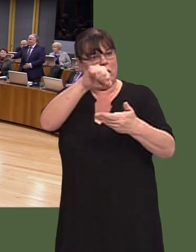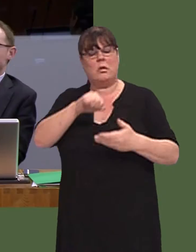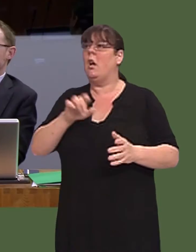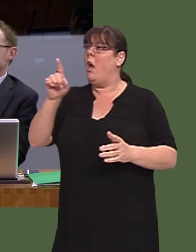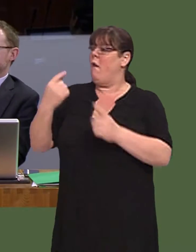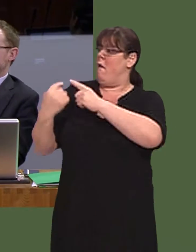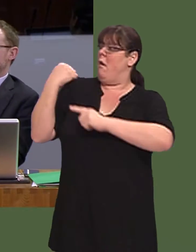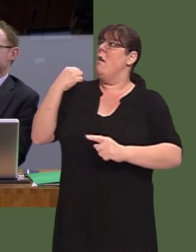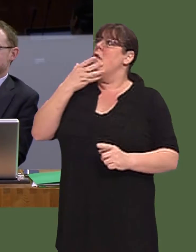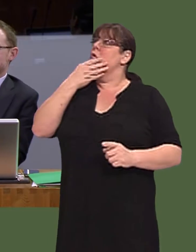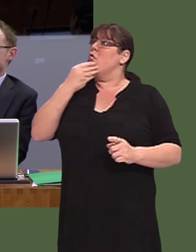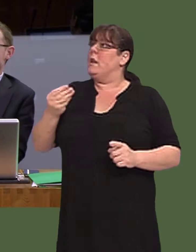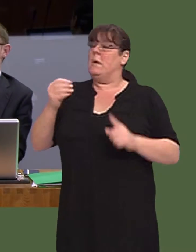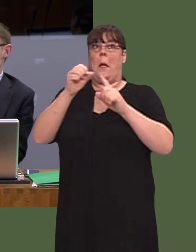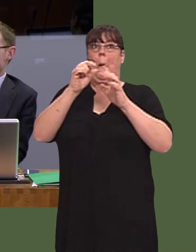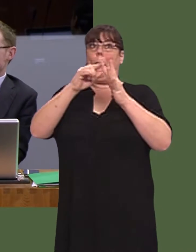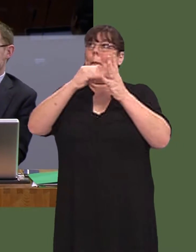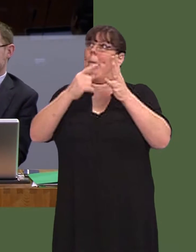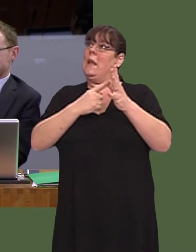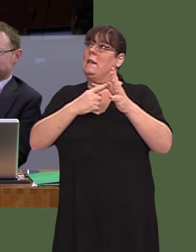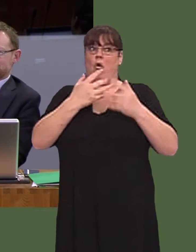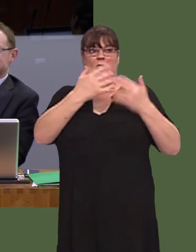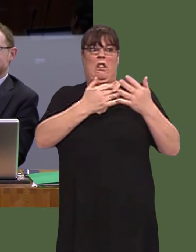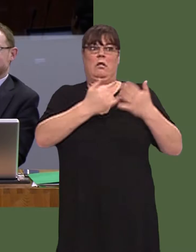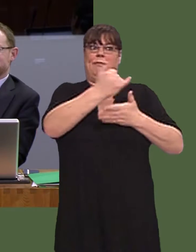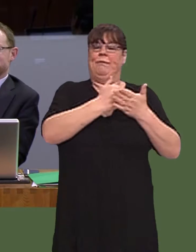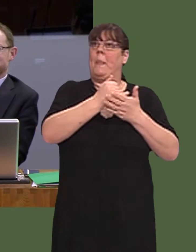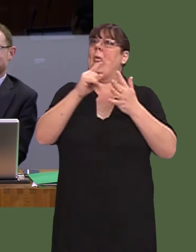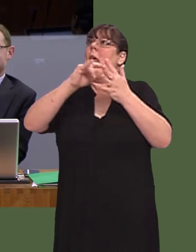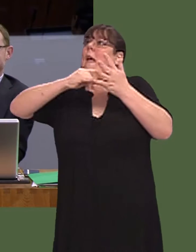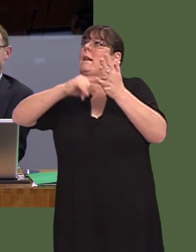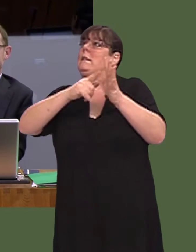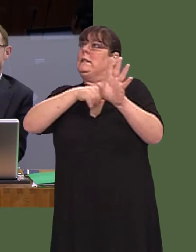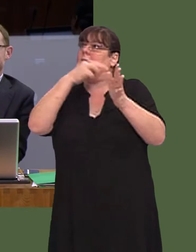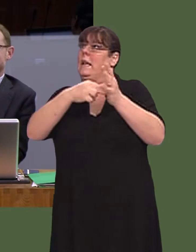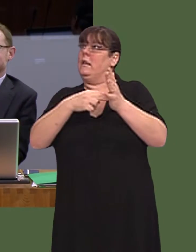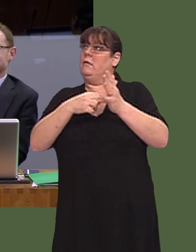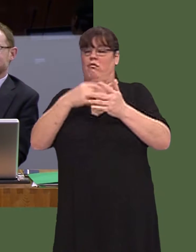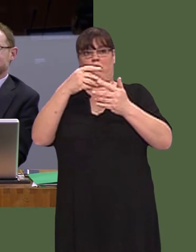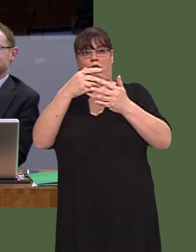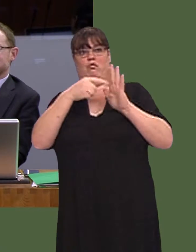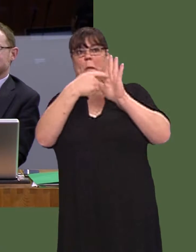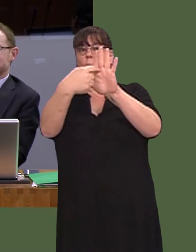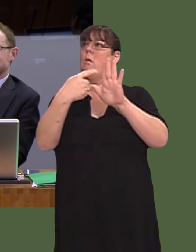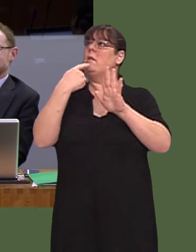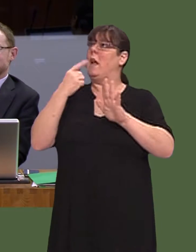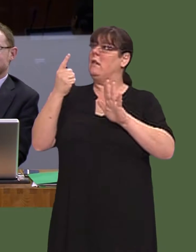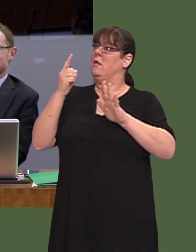What weíve had since Christmas are the programme for international student assessment results; weíve had the Estyn report that has clearly shown that, on your watch, education has either